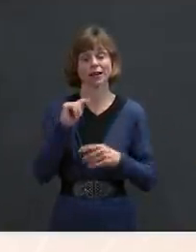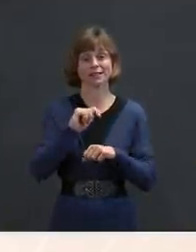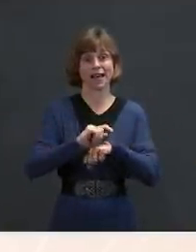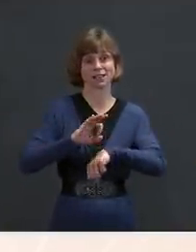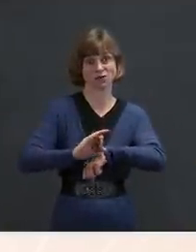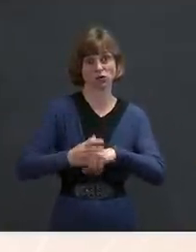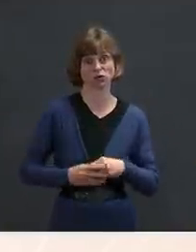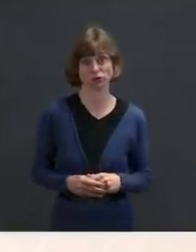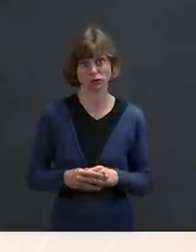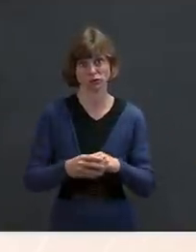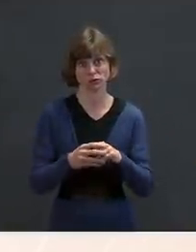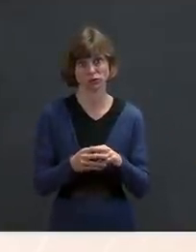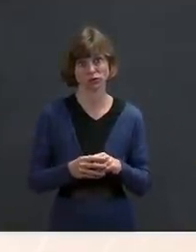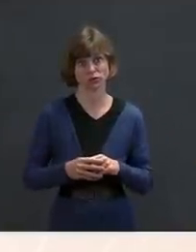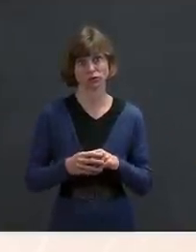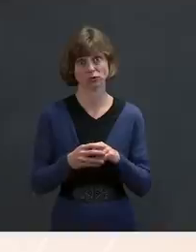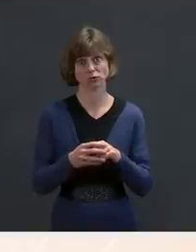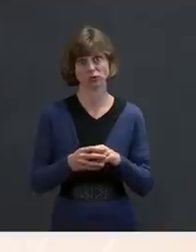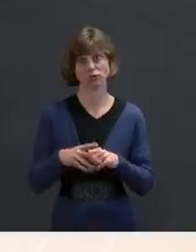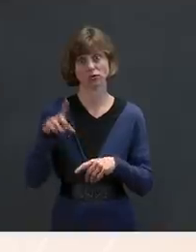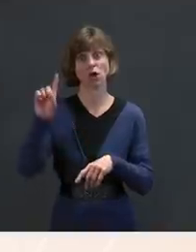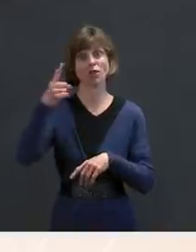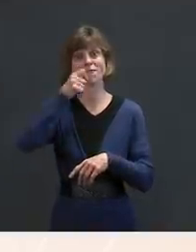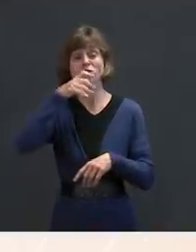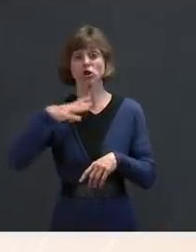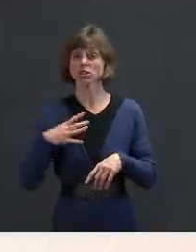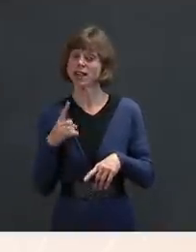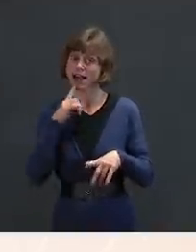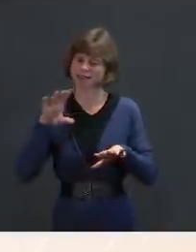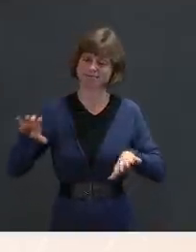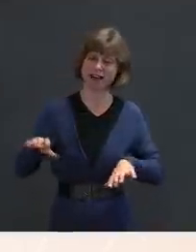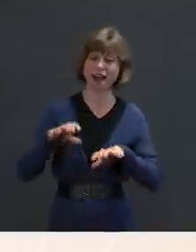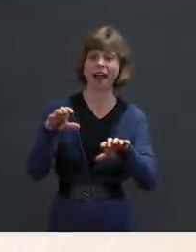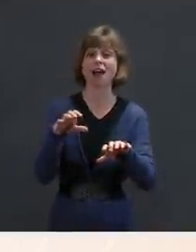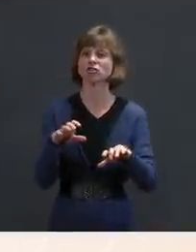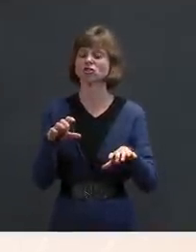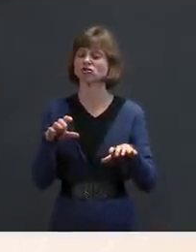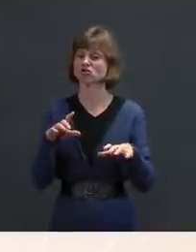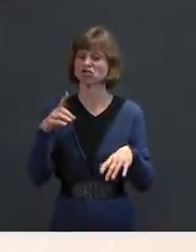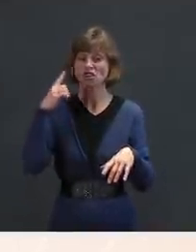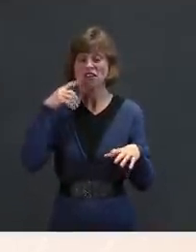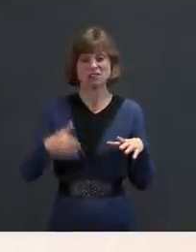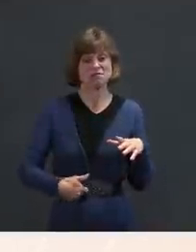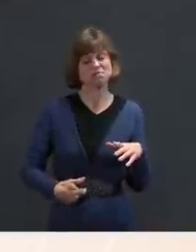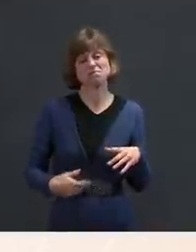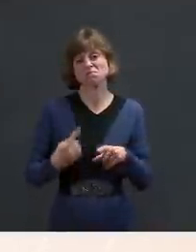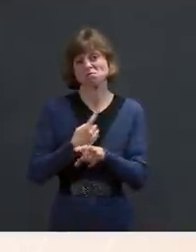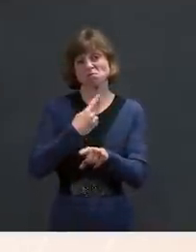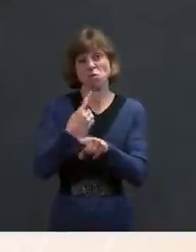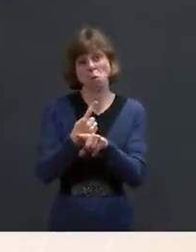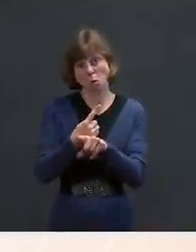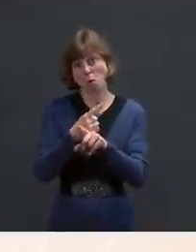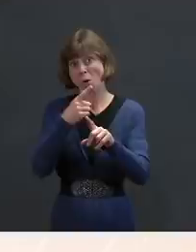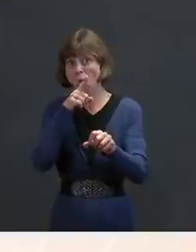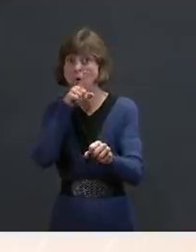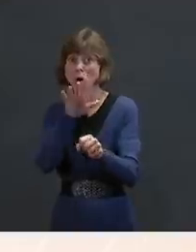through her personal commitment to this moral imperative. And that moral imperative is to reunite the families